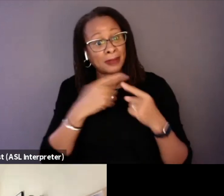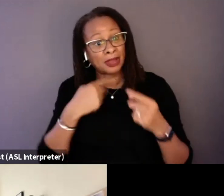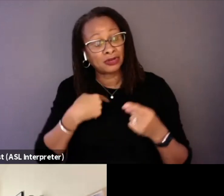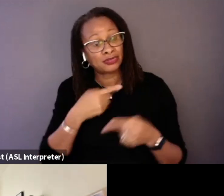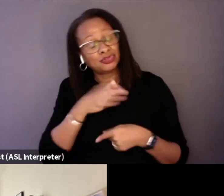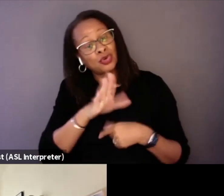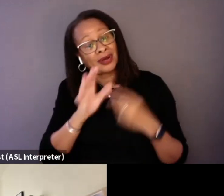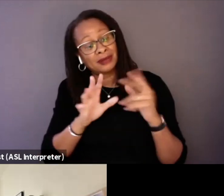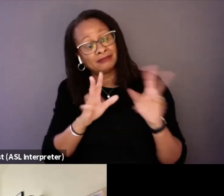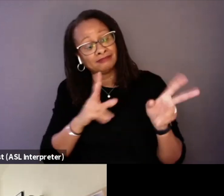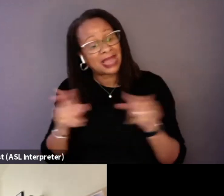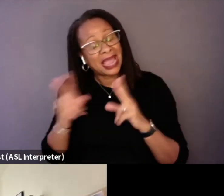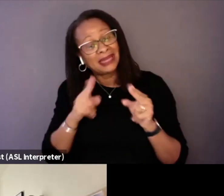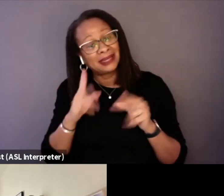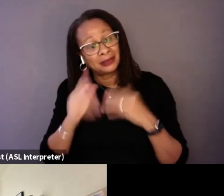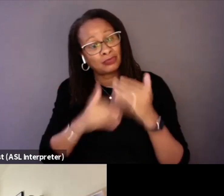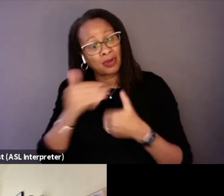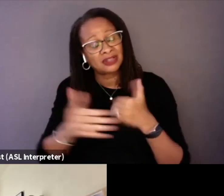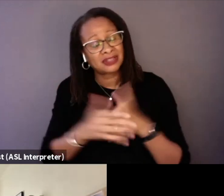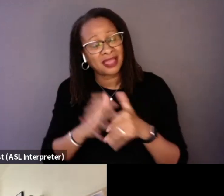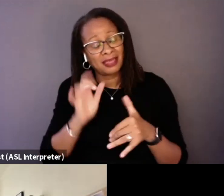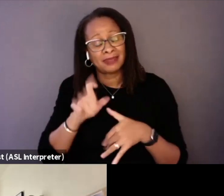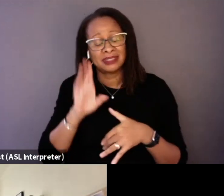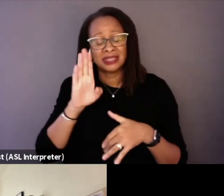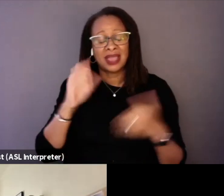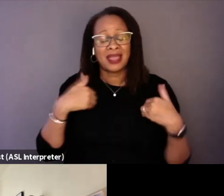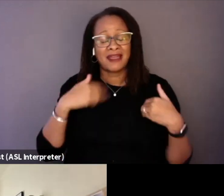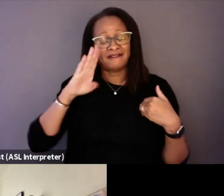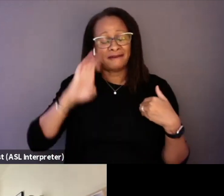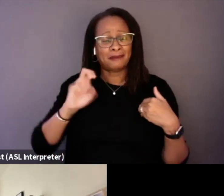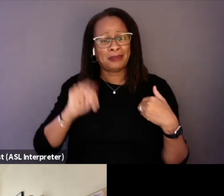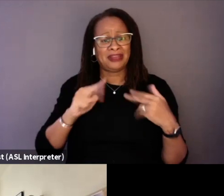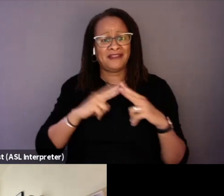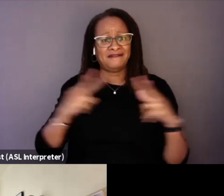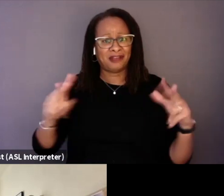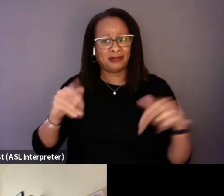because that must've been another intuitive process,